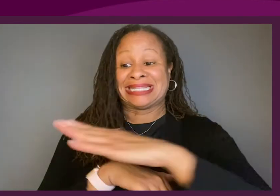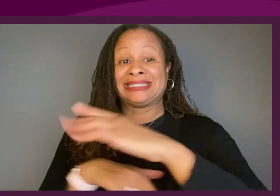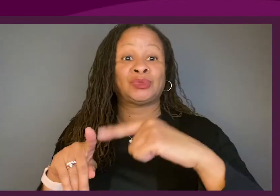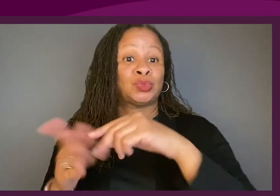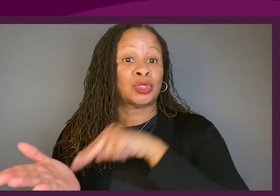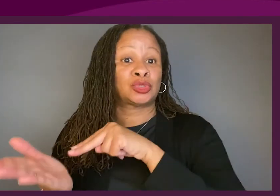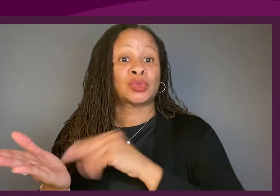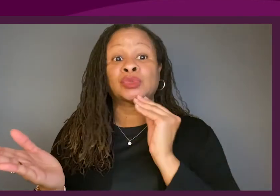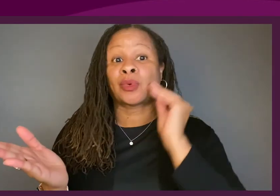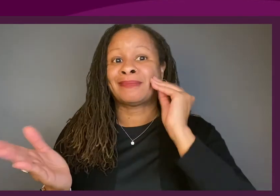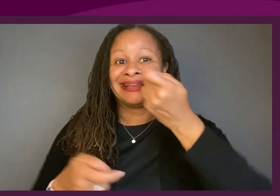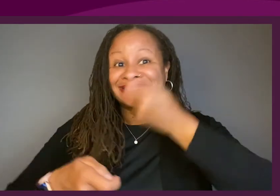be able to benefit from.